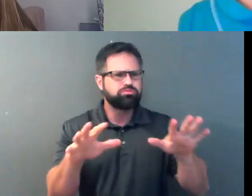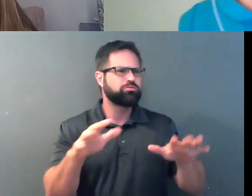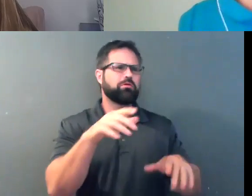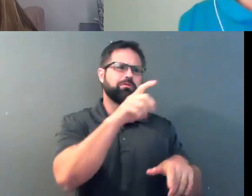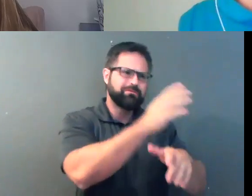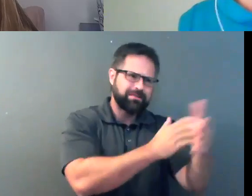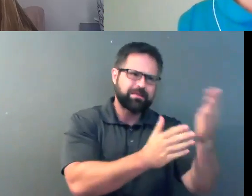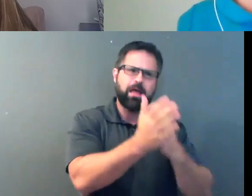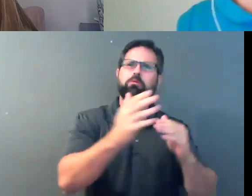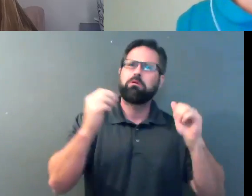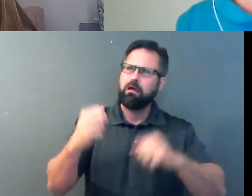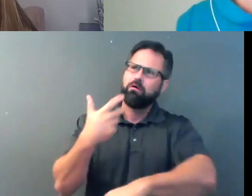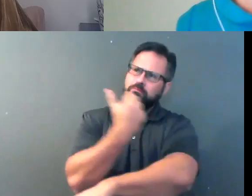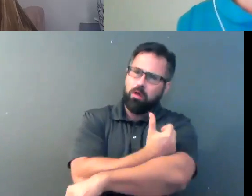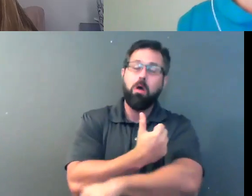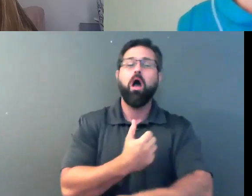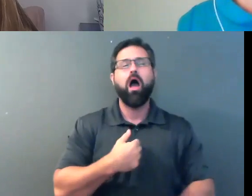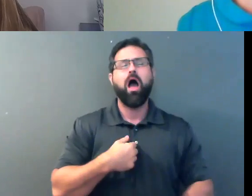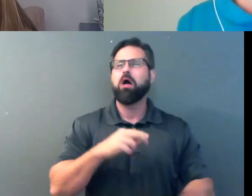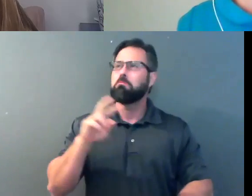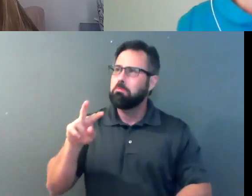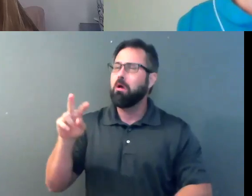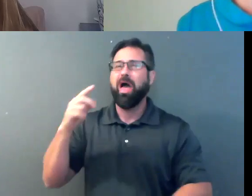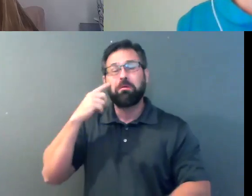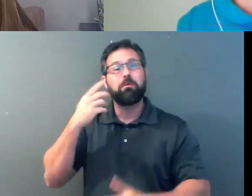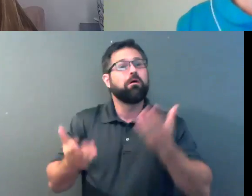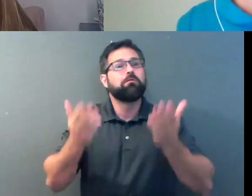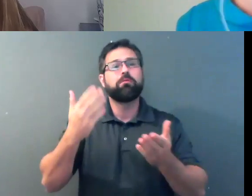and maybe there have been experience during other pandemics where there have been mass vaccinations